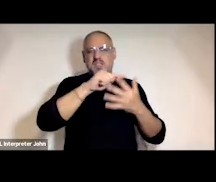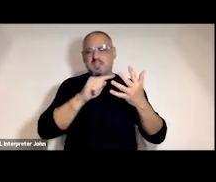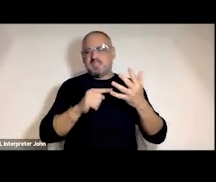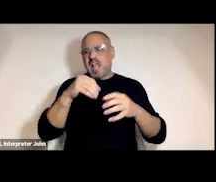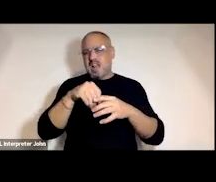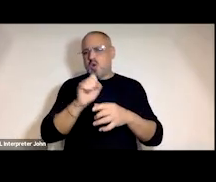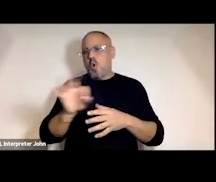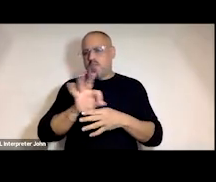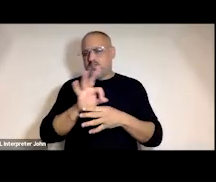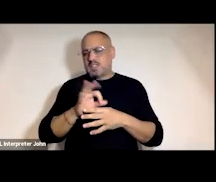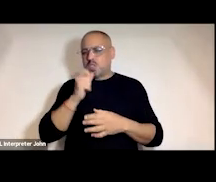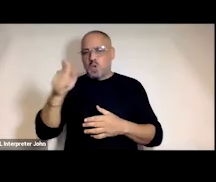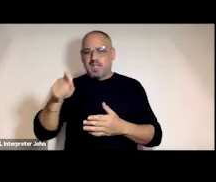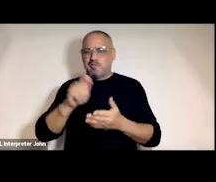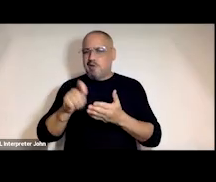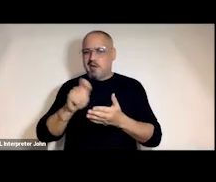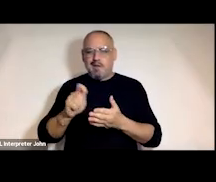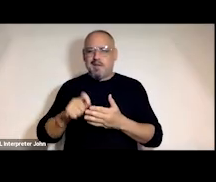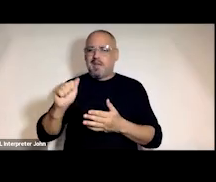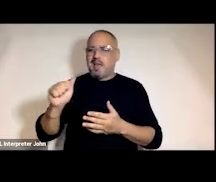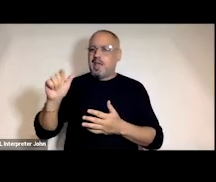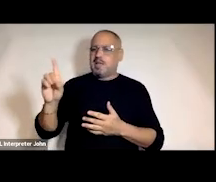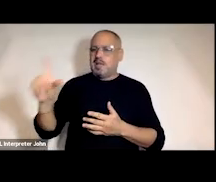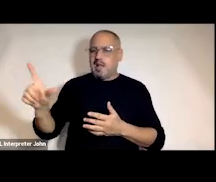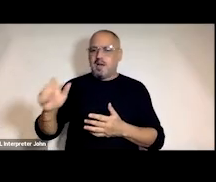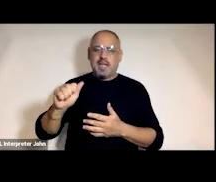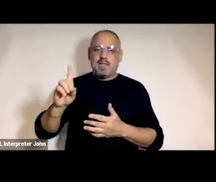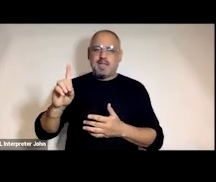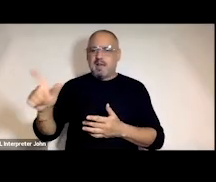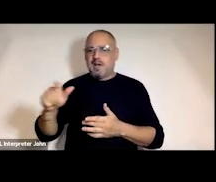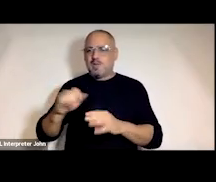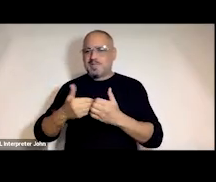So there's no need to write that as if a separate kind of area.